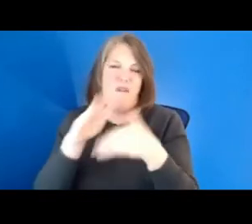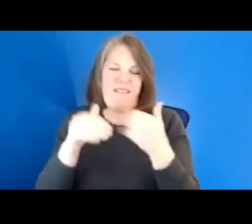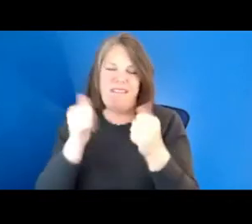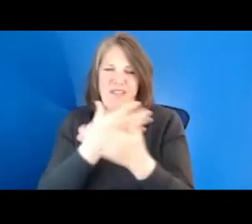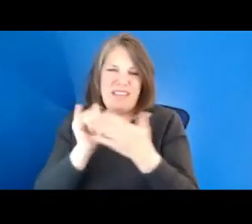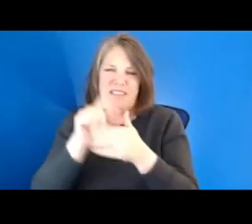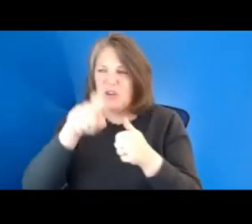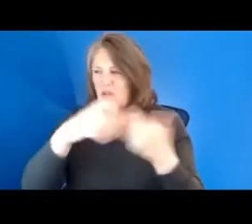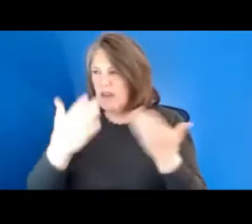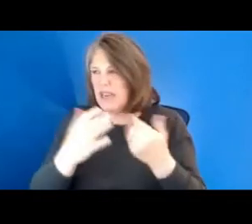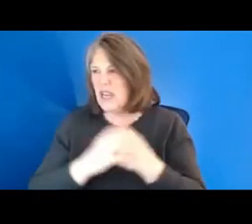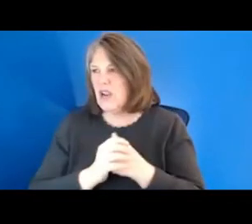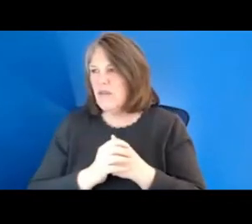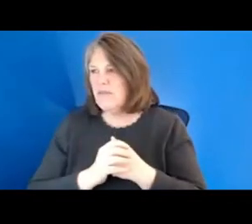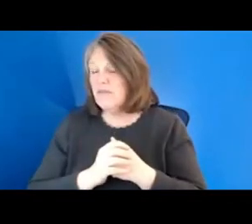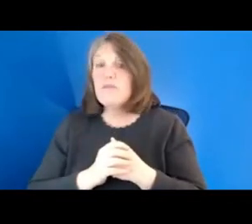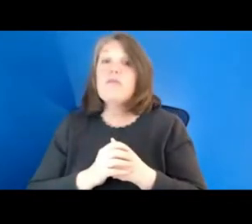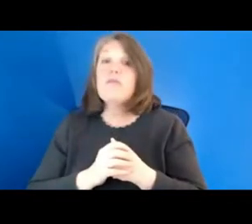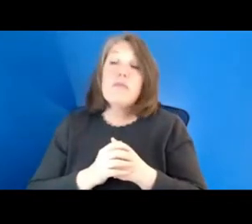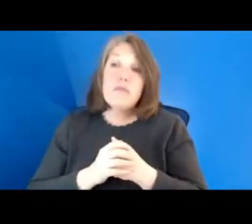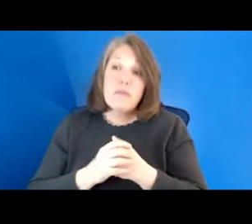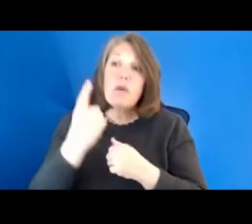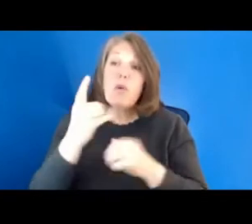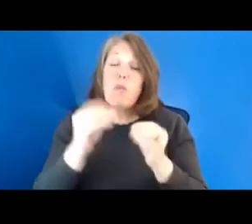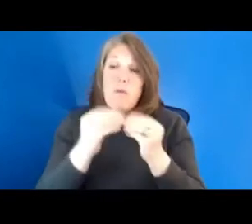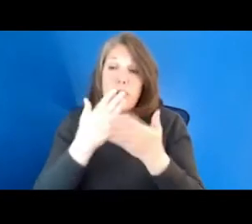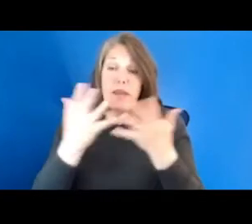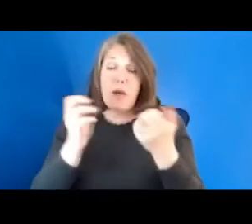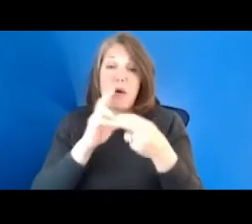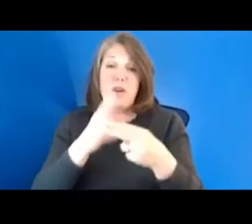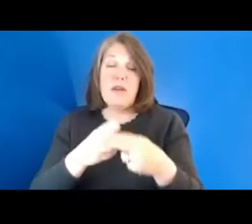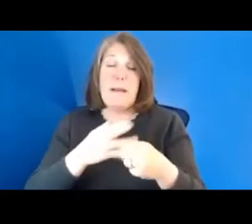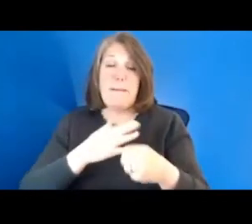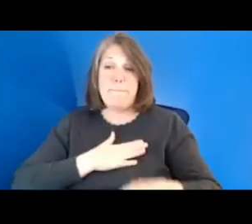17:15:46 One other thing that I wanted to mention is my settings here.